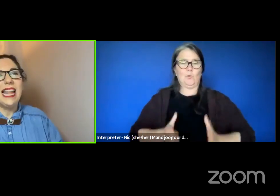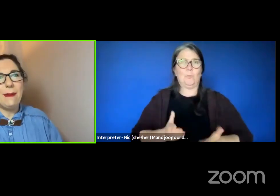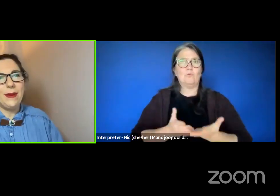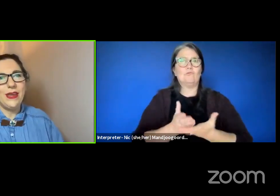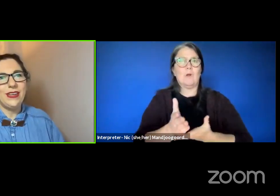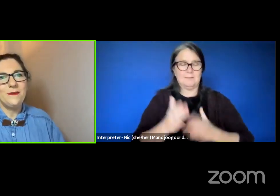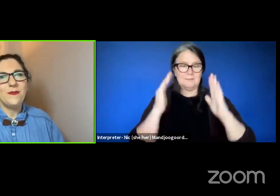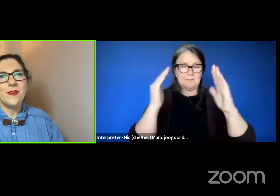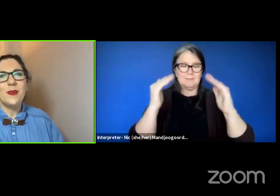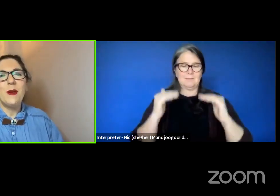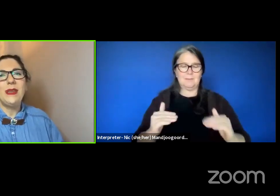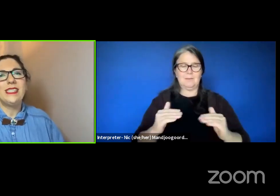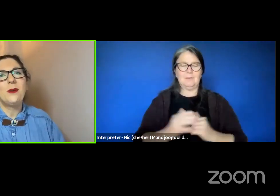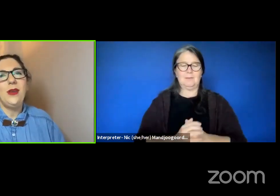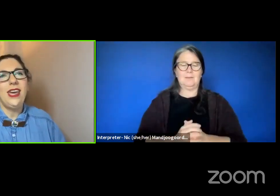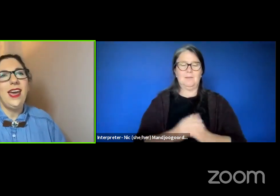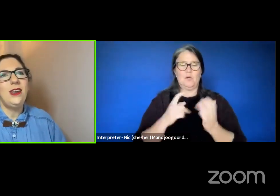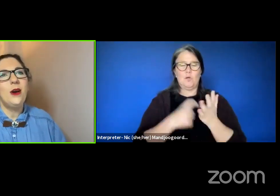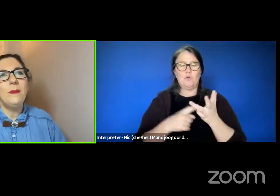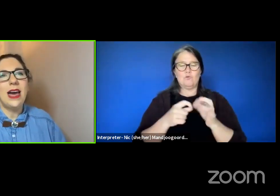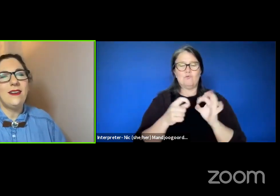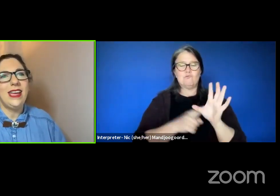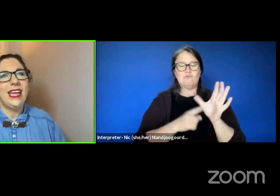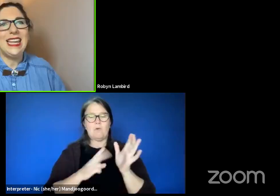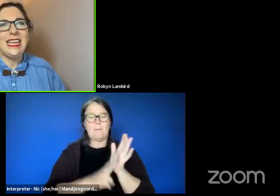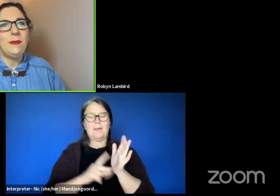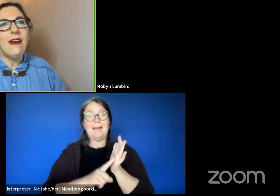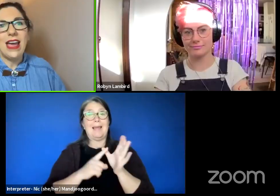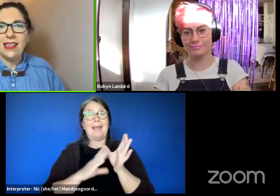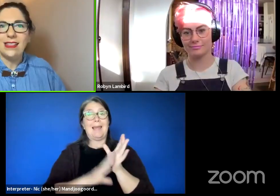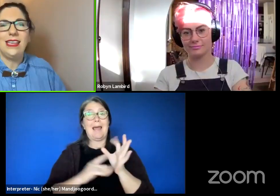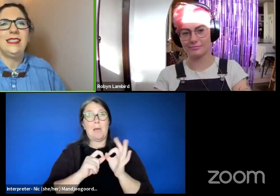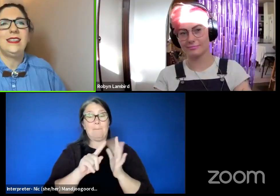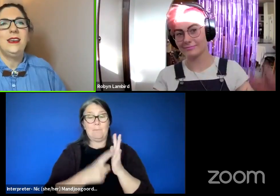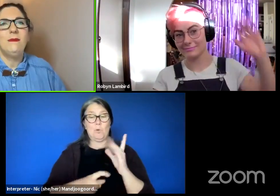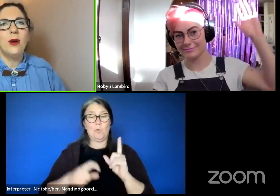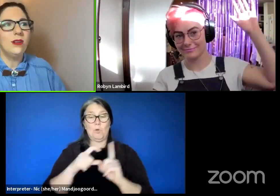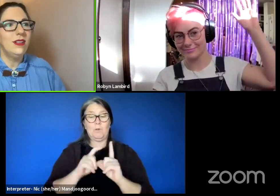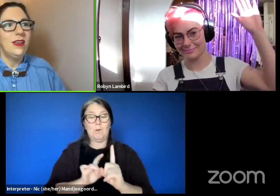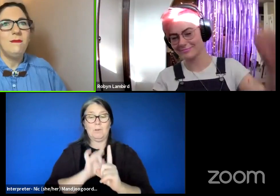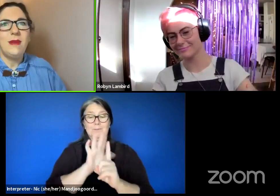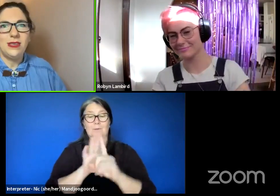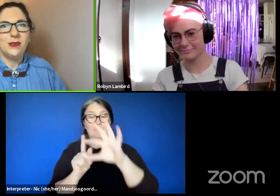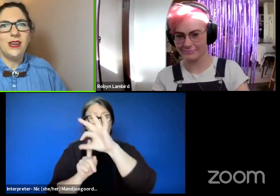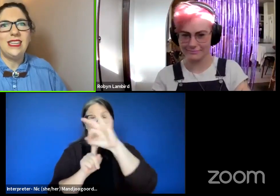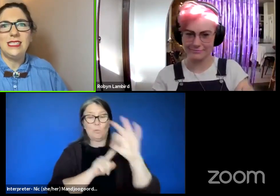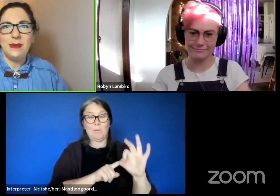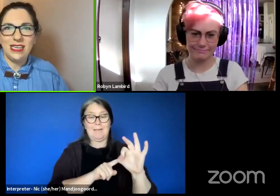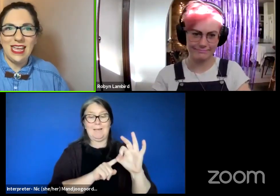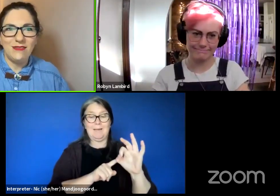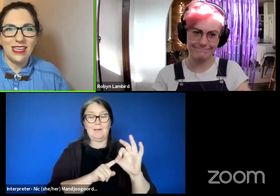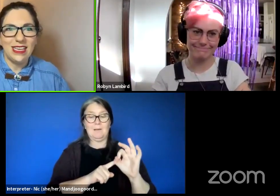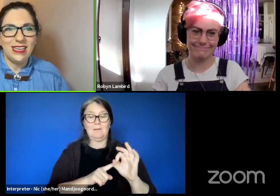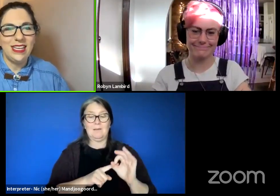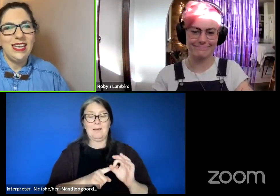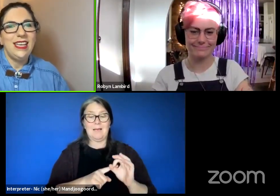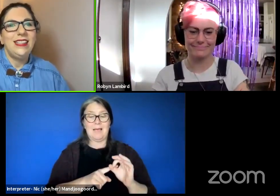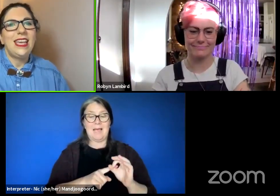Thank you very. Thank you very Rabid rabid, Rob Robin. Robin is a queer and number is a queer and non binary elite. paragraph power athlete model